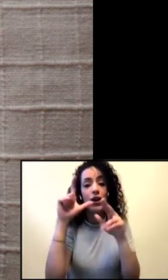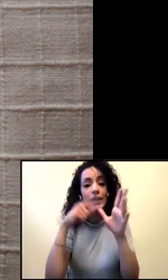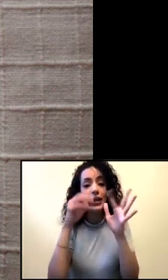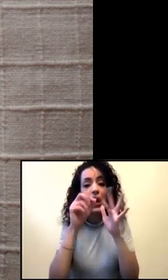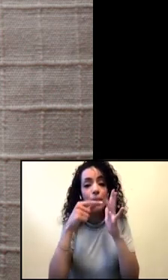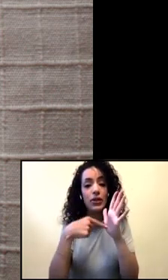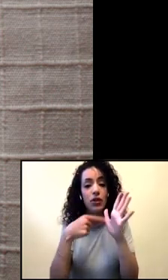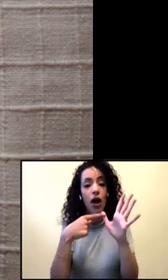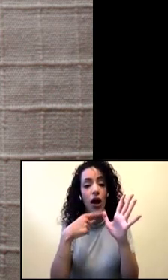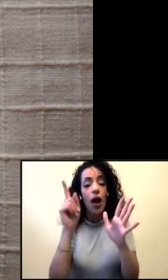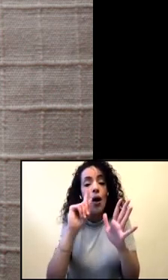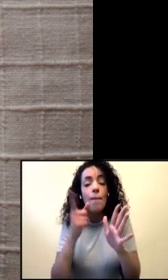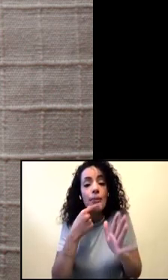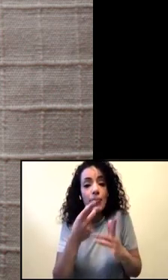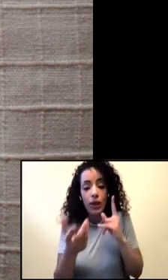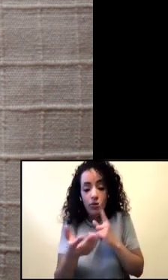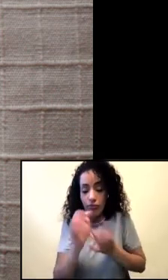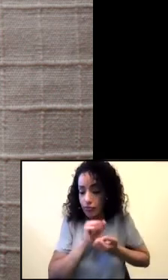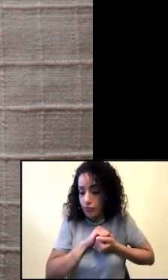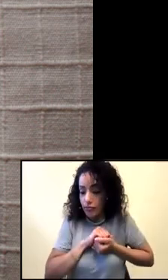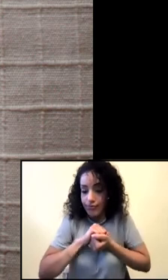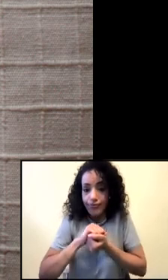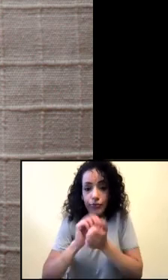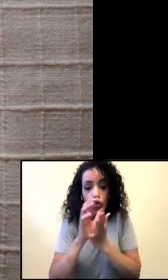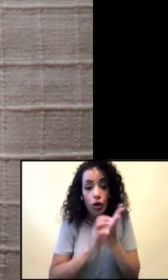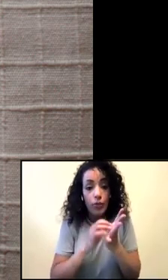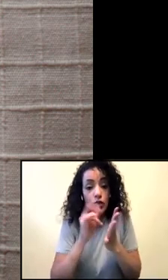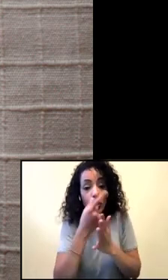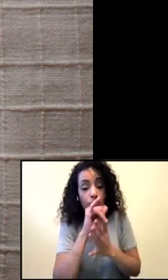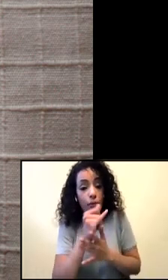they would get similar jobs on the other side, or maybe it would be proof of their education.